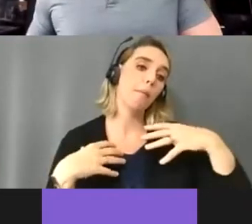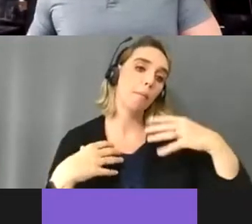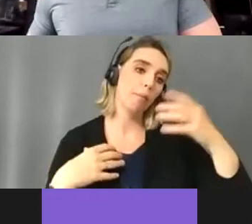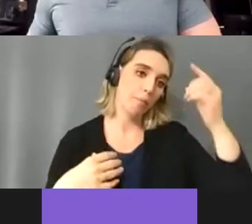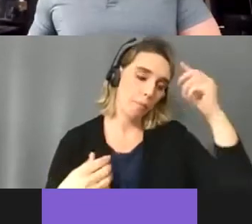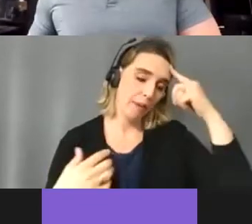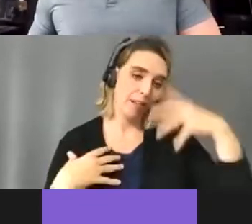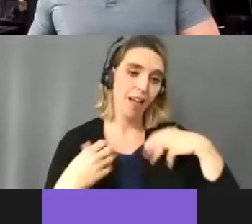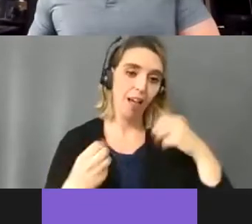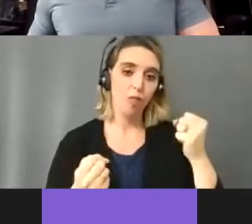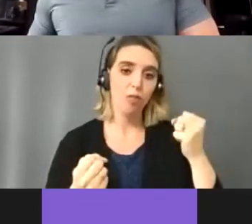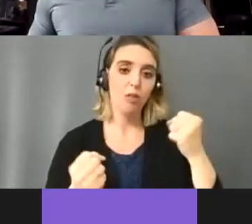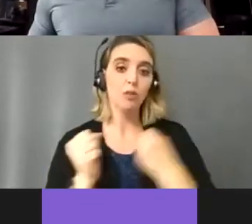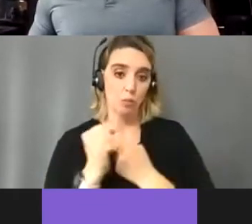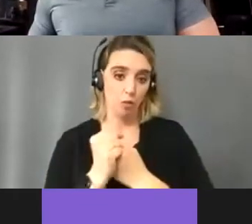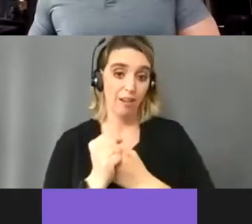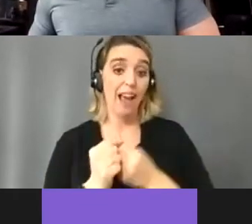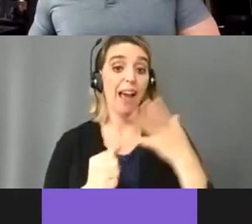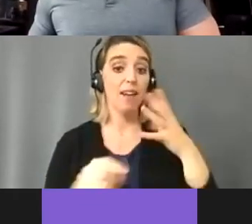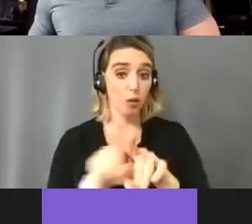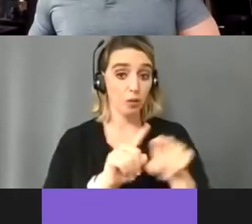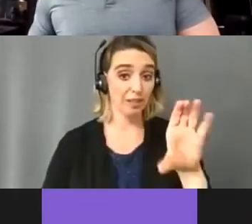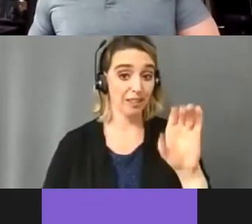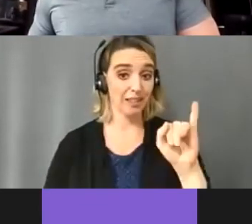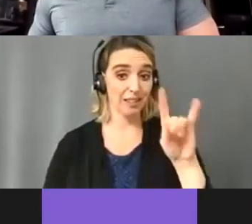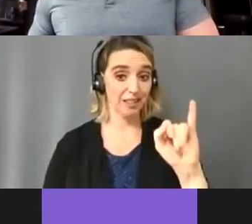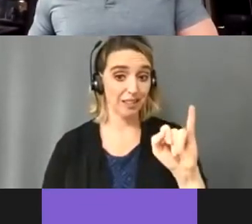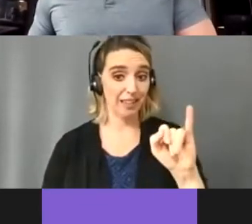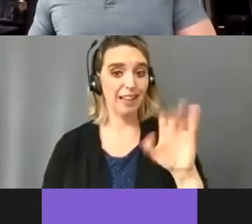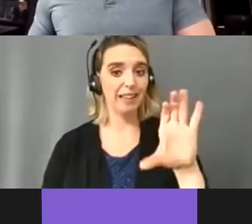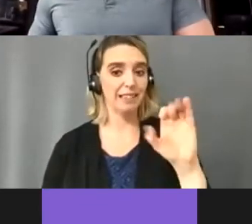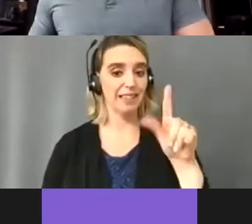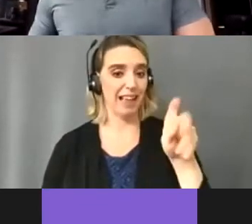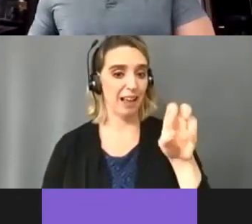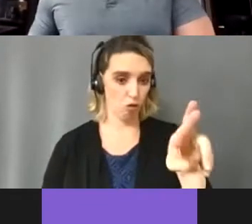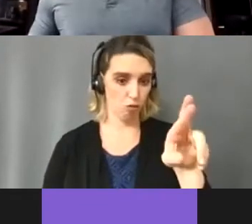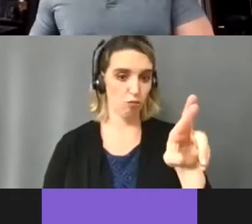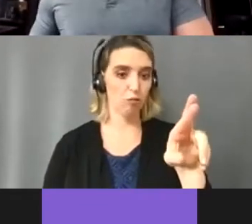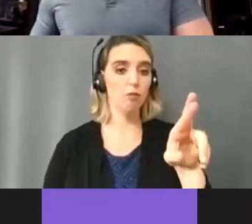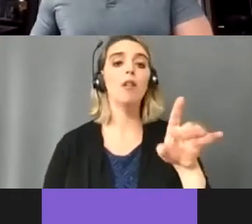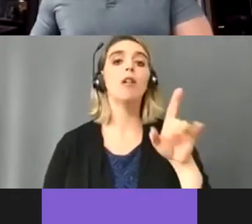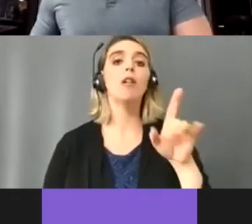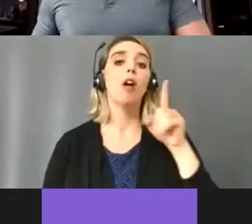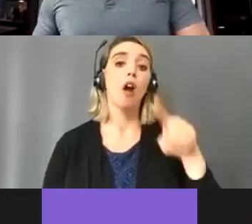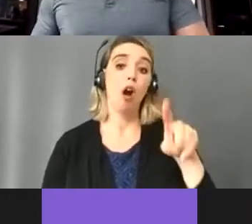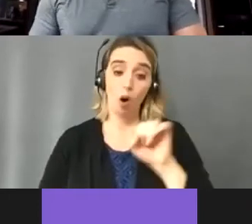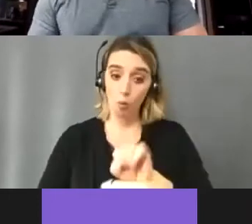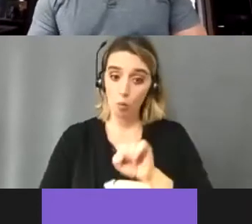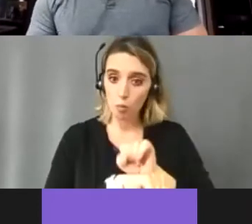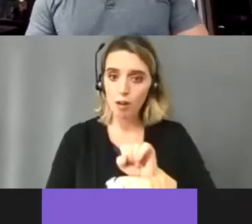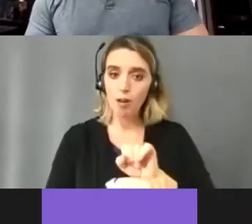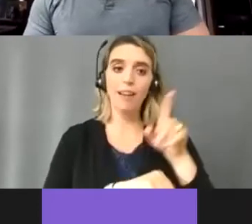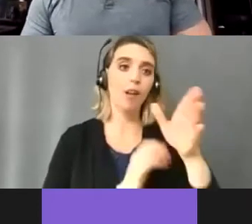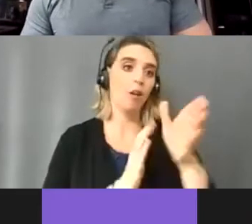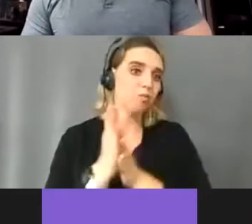And Cindi is the senior vice president, medical affairs at Consumer Medical. And her work and her passion in life